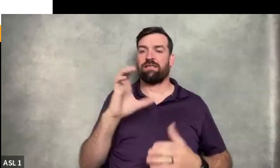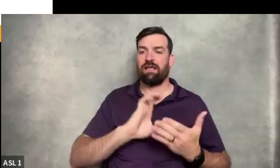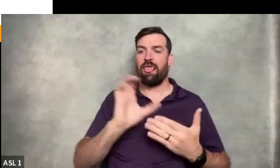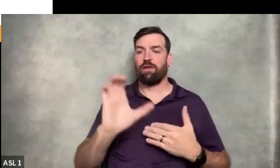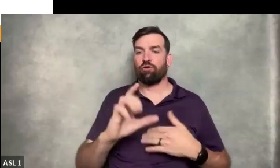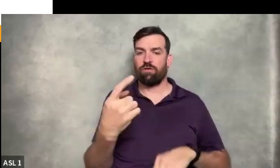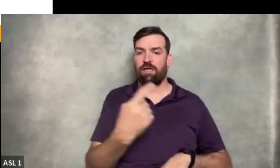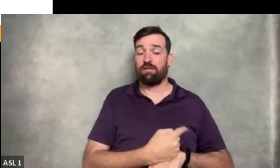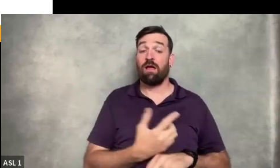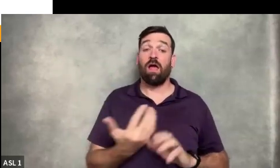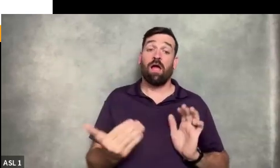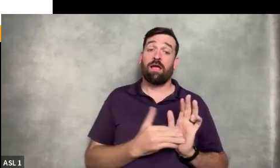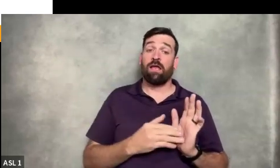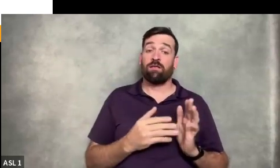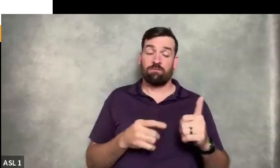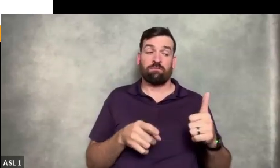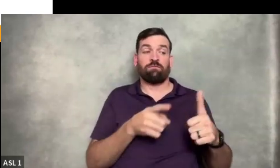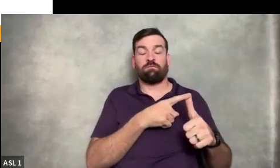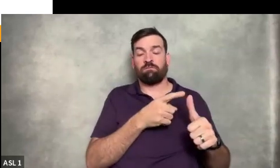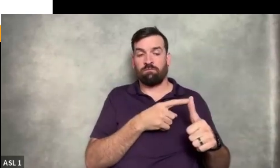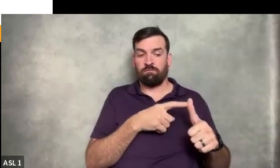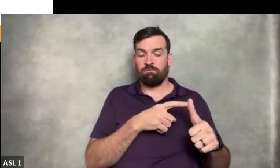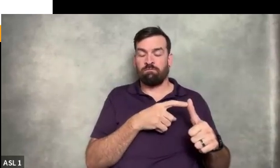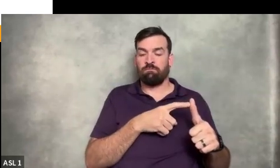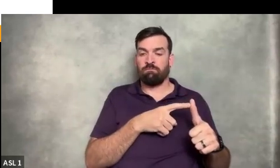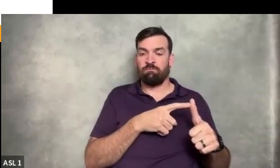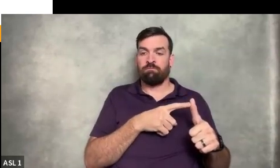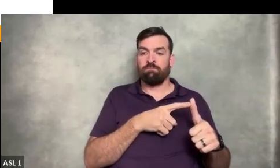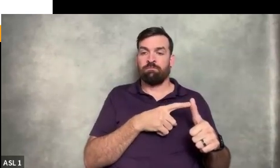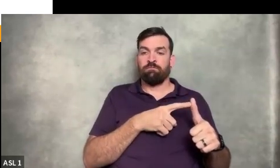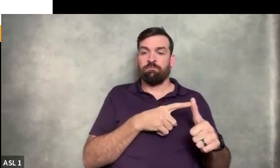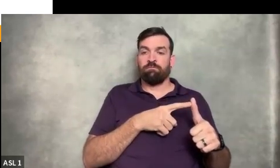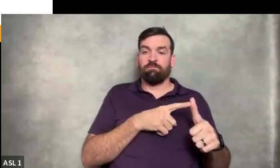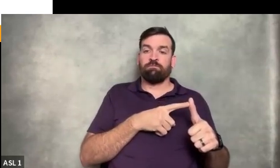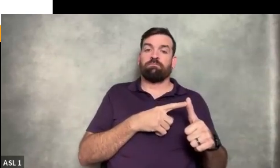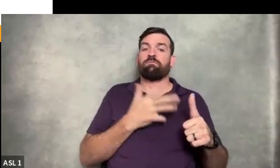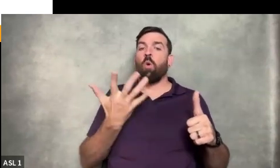they're telling you the first thing they have to disclose which is what is the problem,